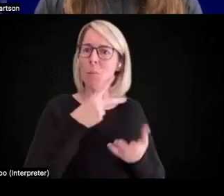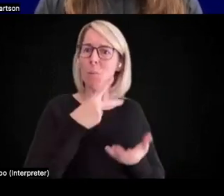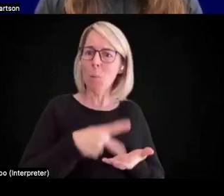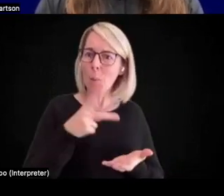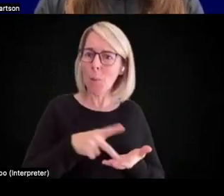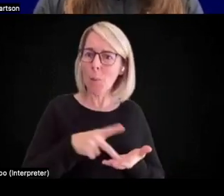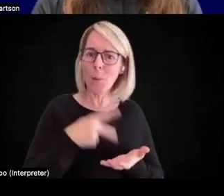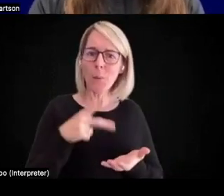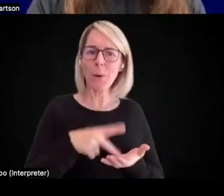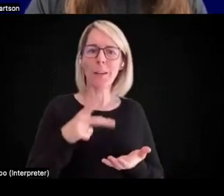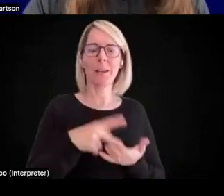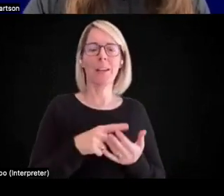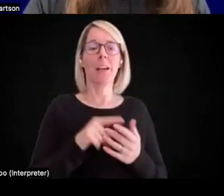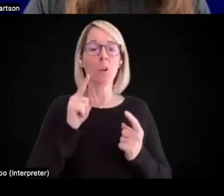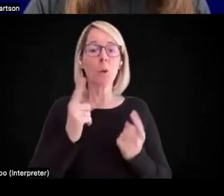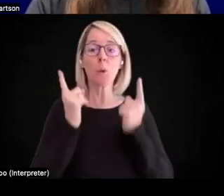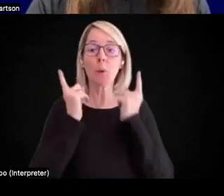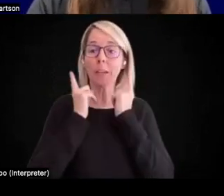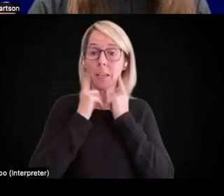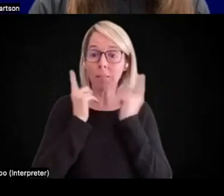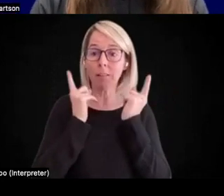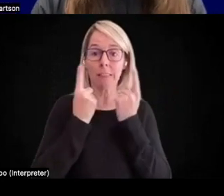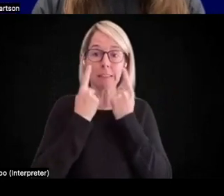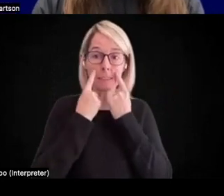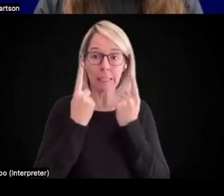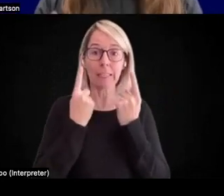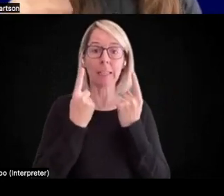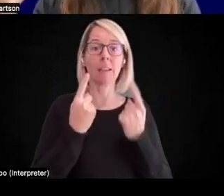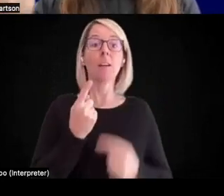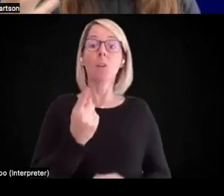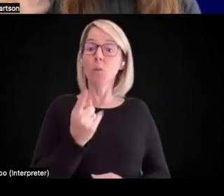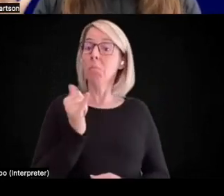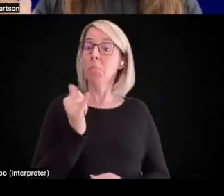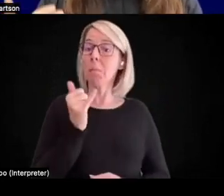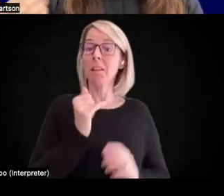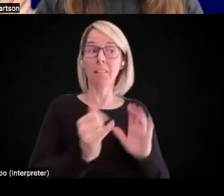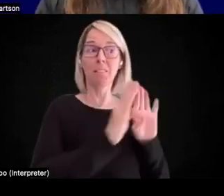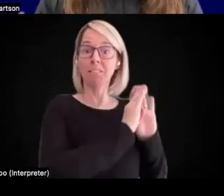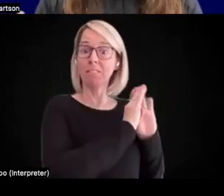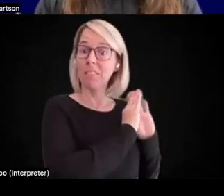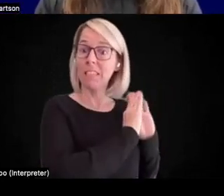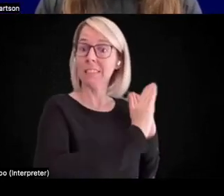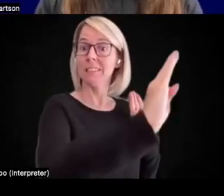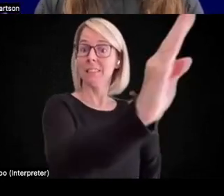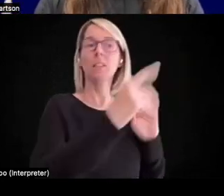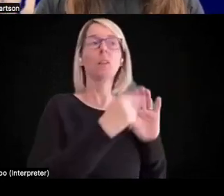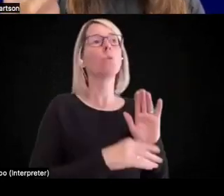would be taking in that fence all the way down the block and absorbing that information, but in the